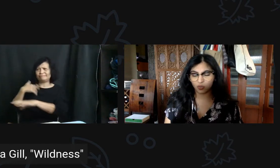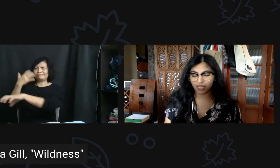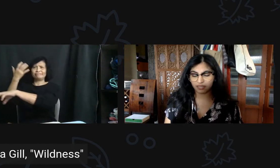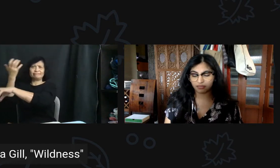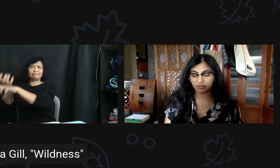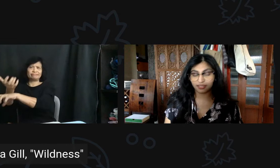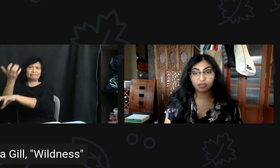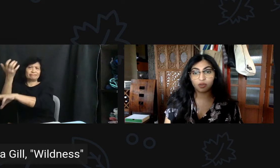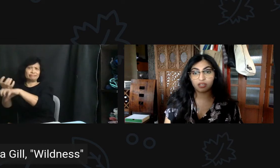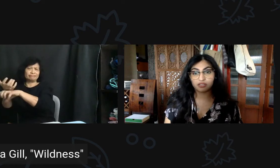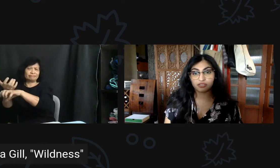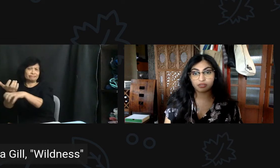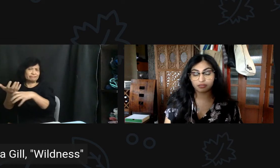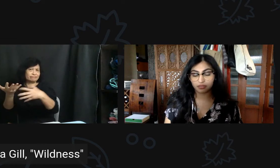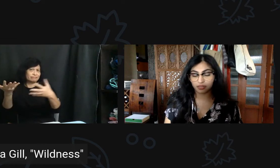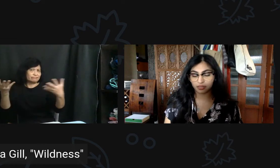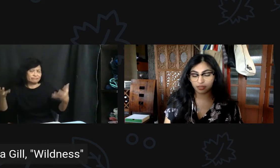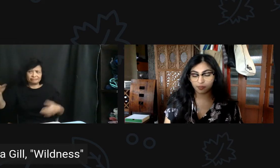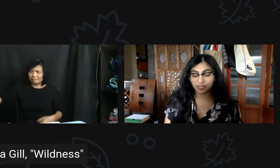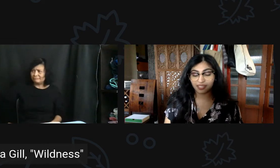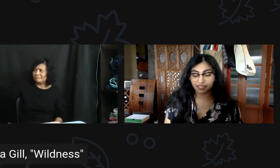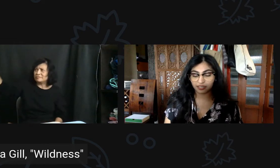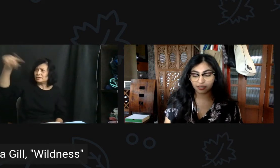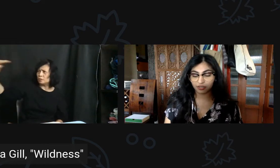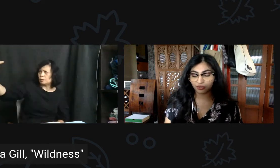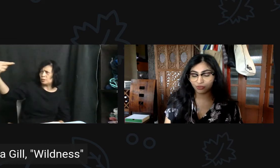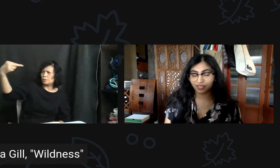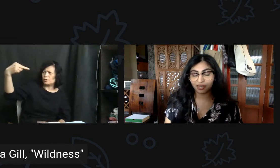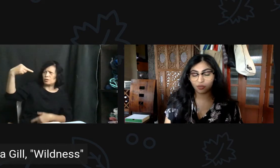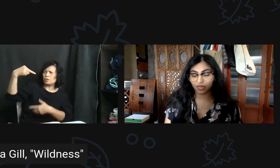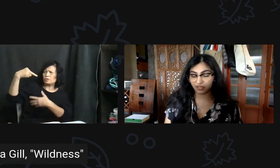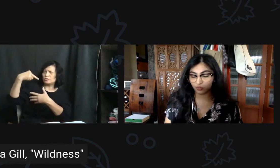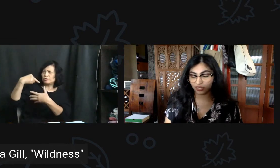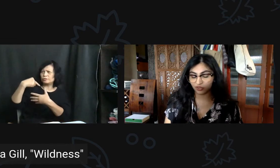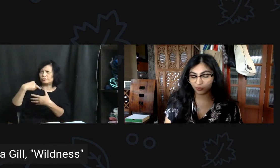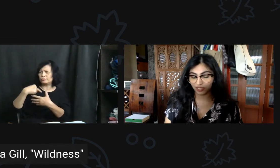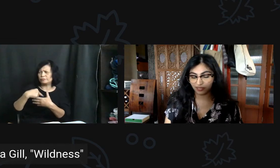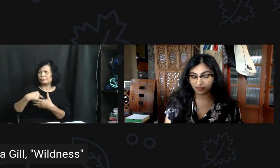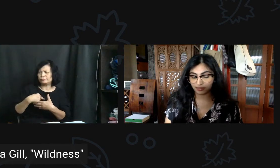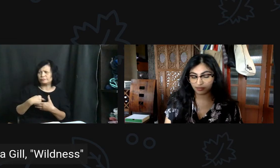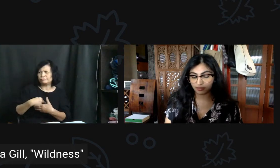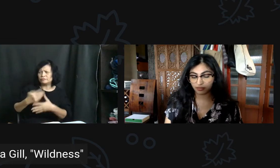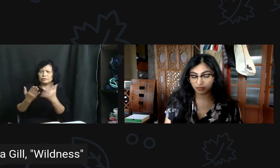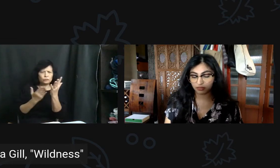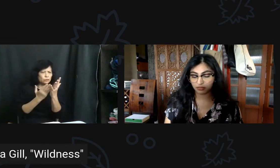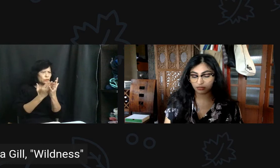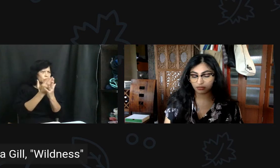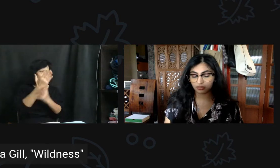while they watch peeking through their white windowpanes